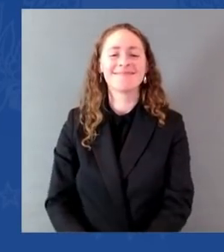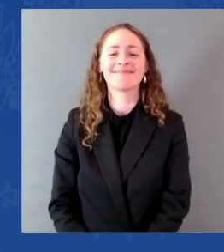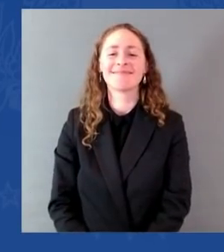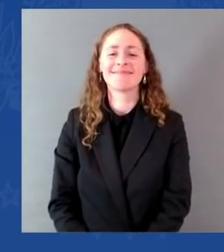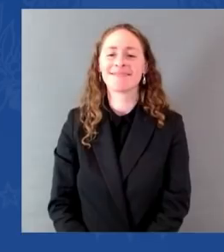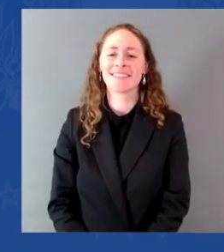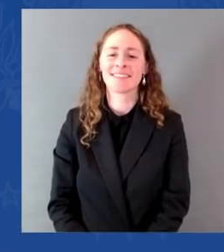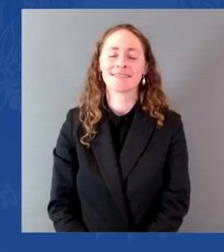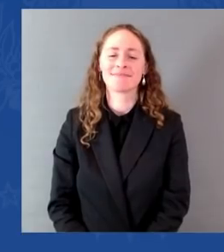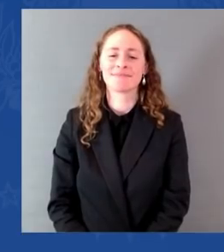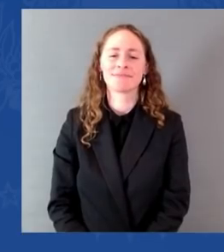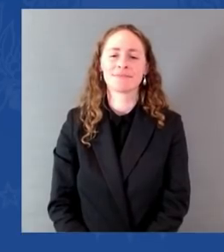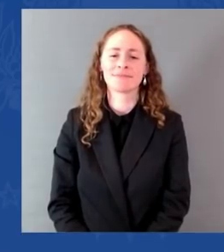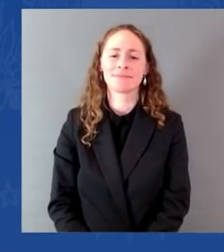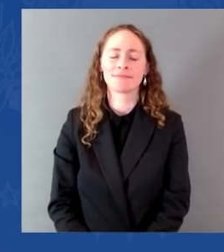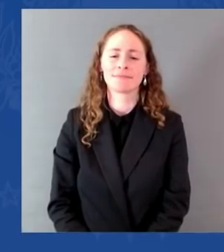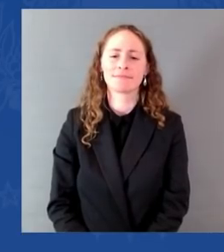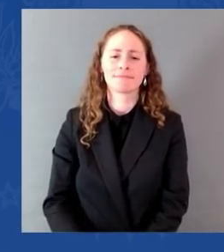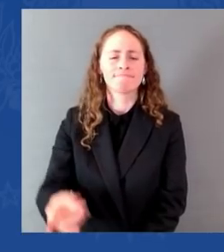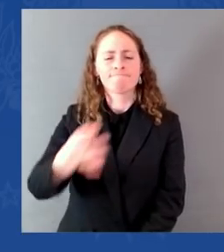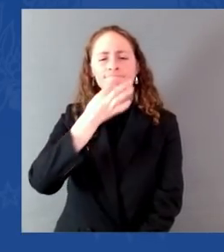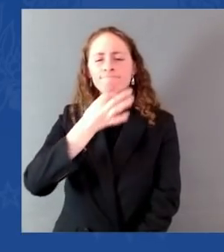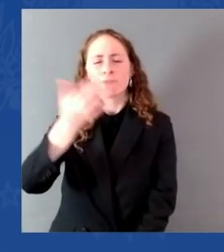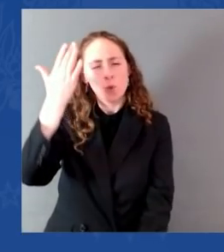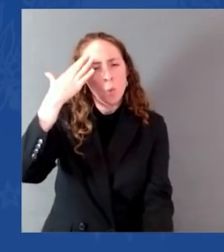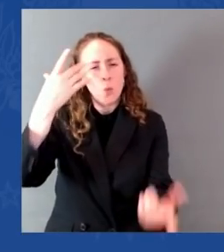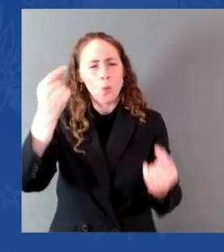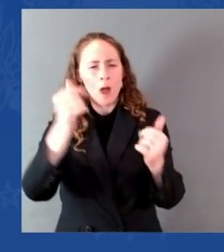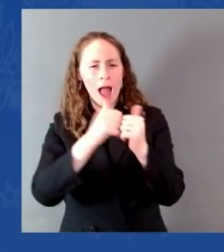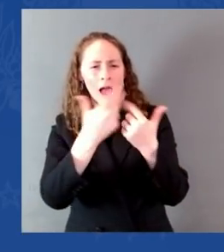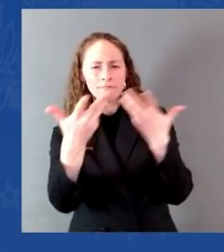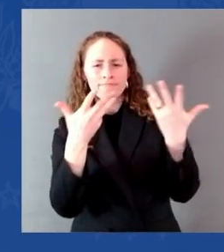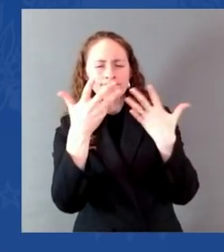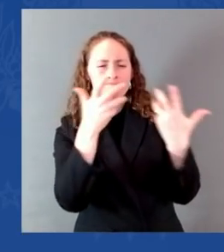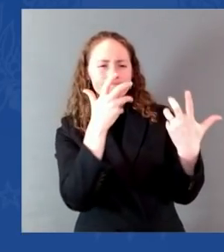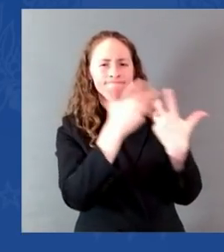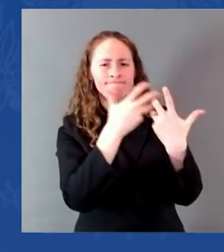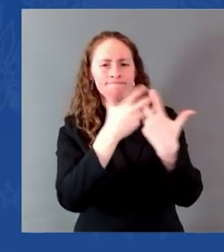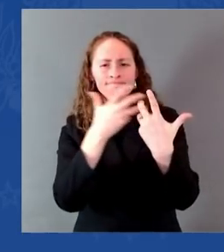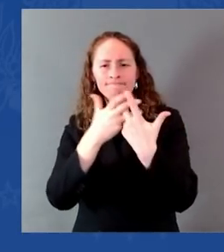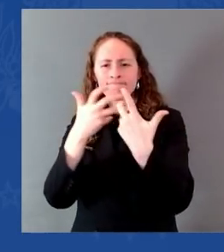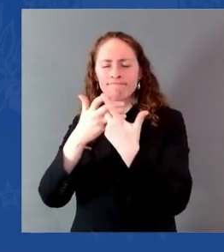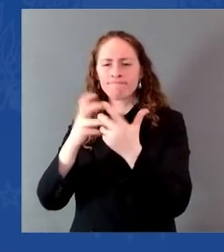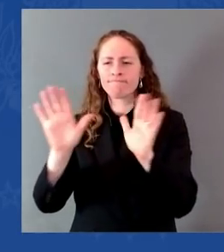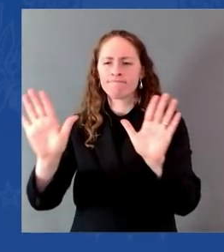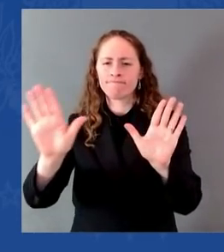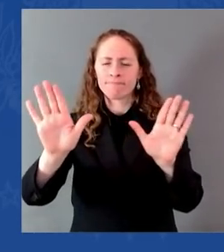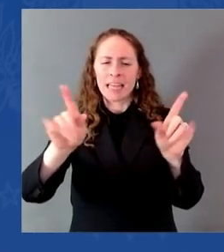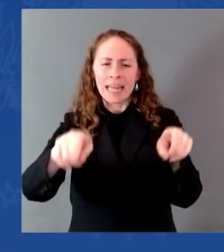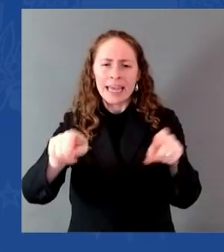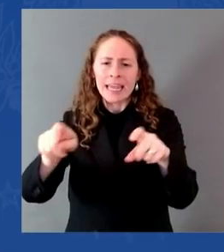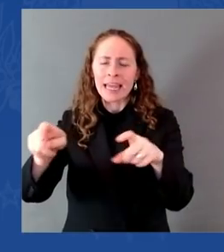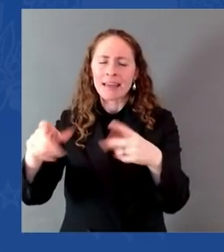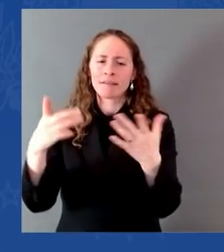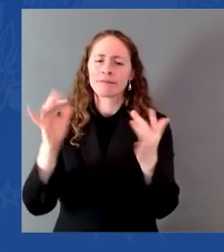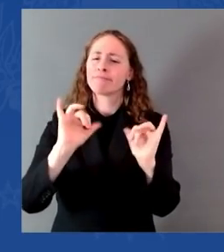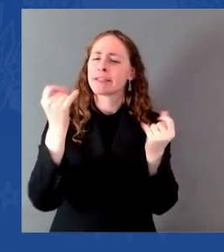not just build it, but build it the right way. He also is a big reason Kansas City is adding electric buses to this fleet.